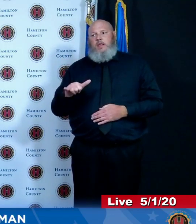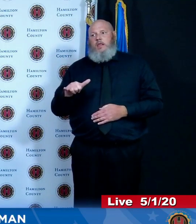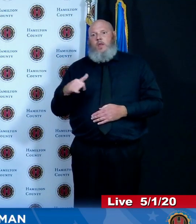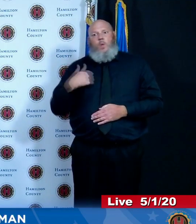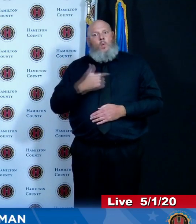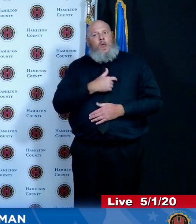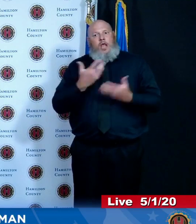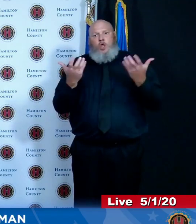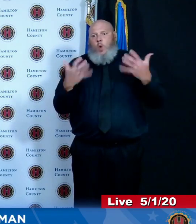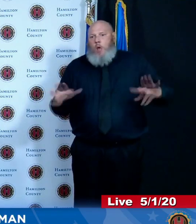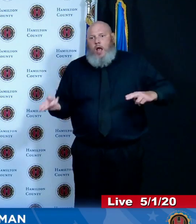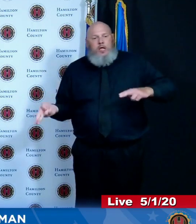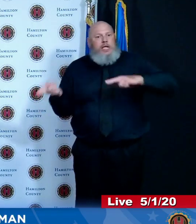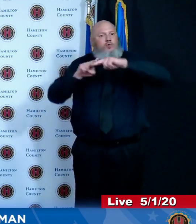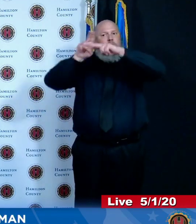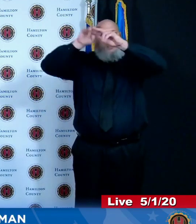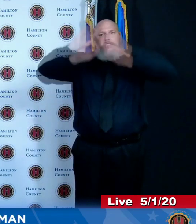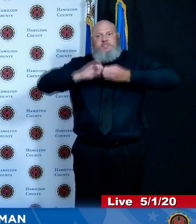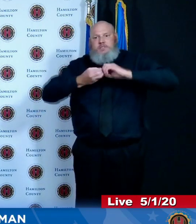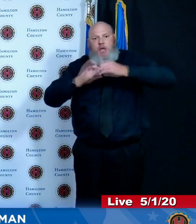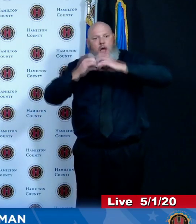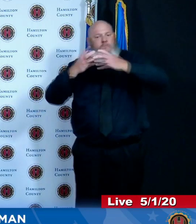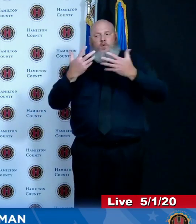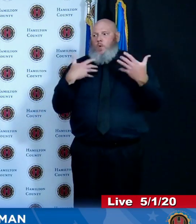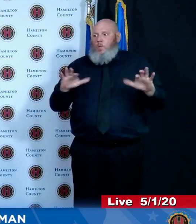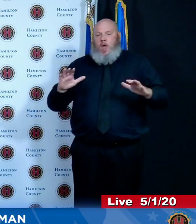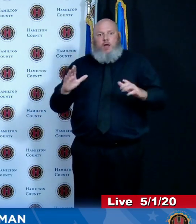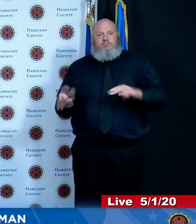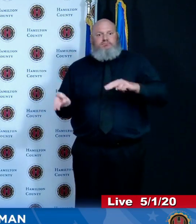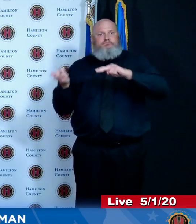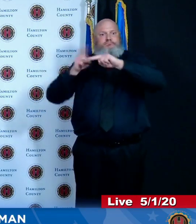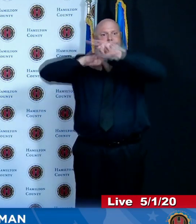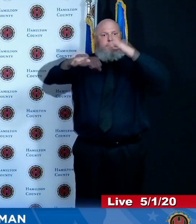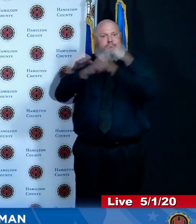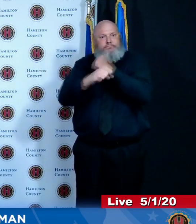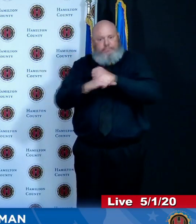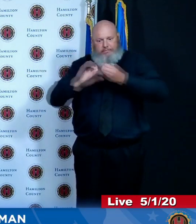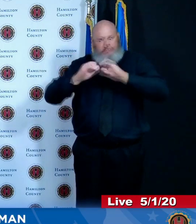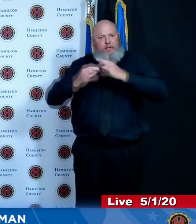said turn things back on like a light switch so go slow with it and take very